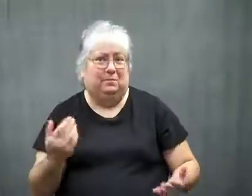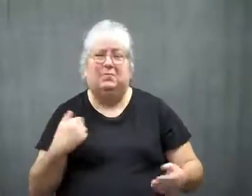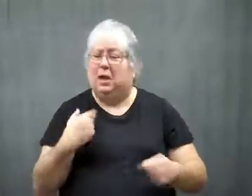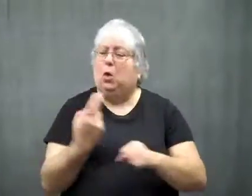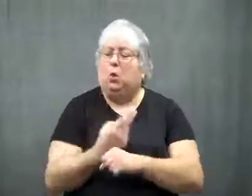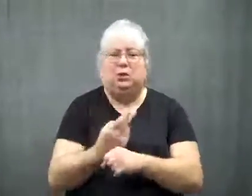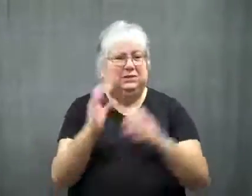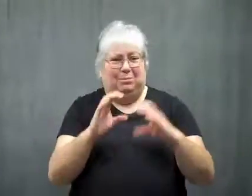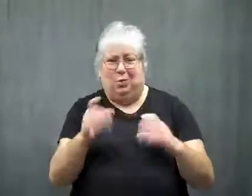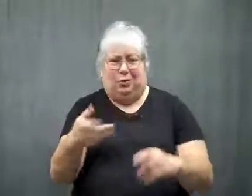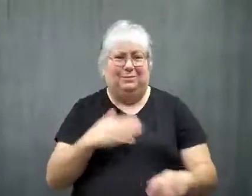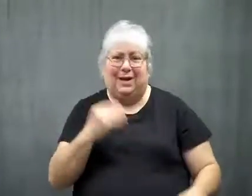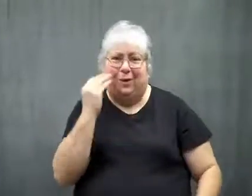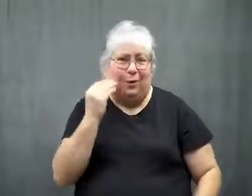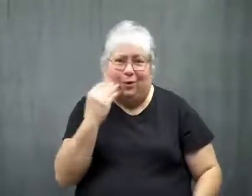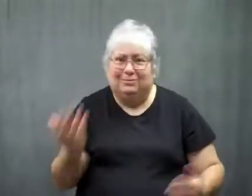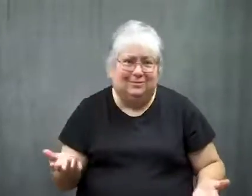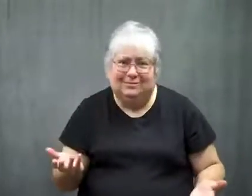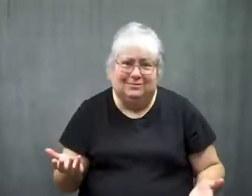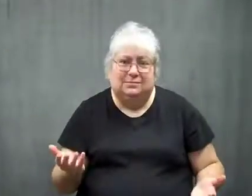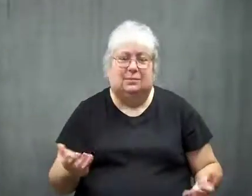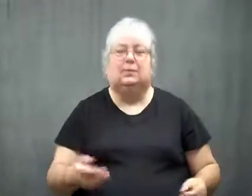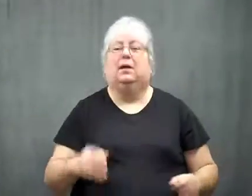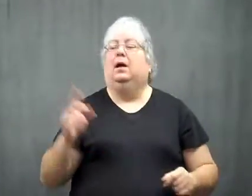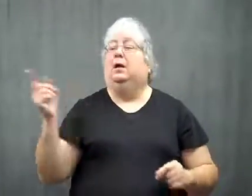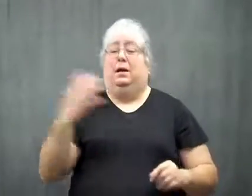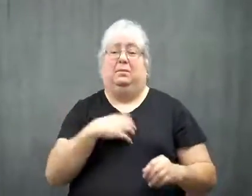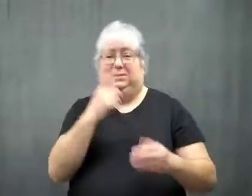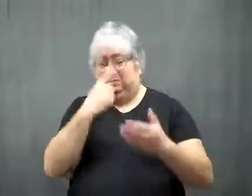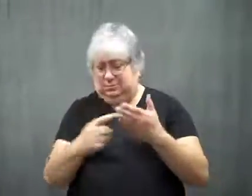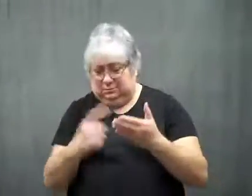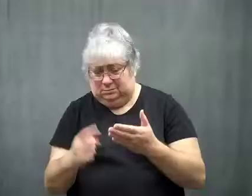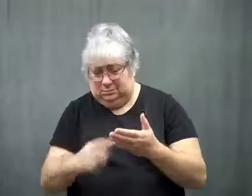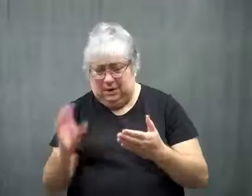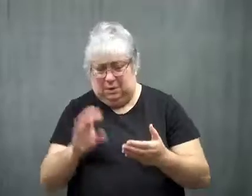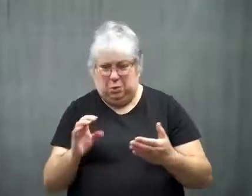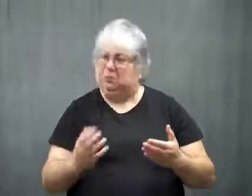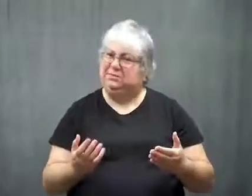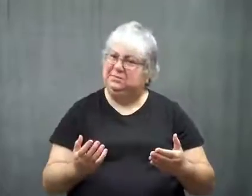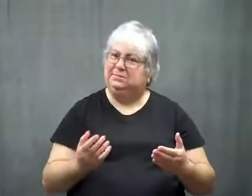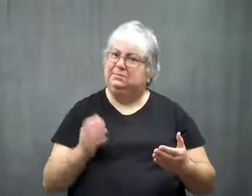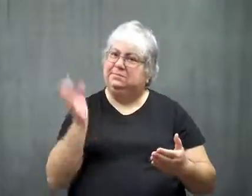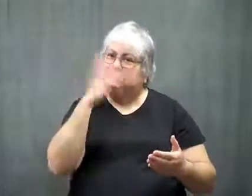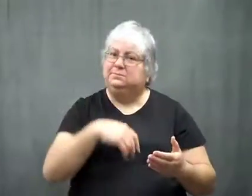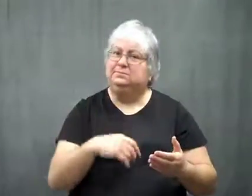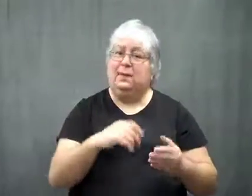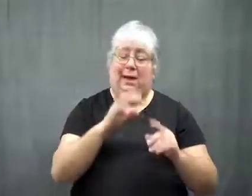He claimed he used the computer at home.